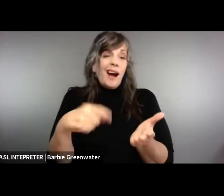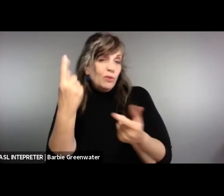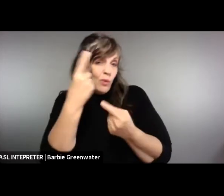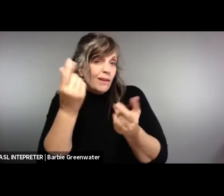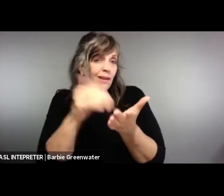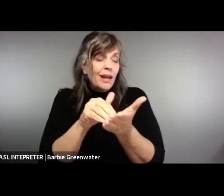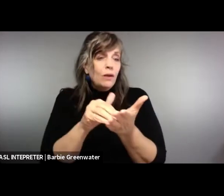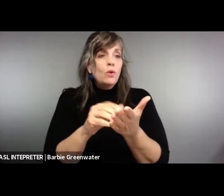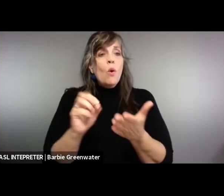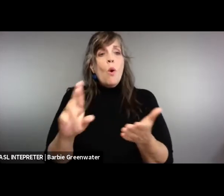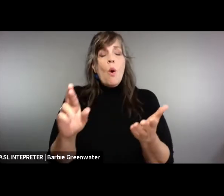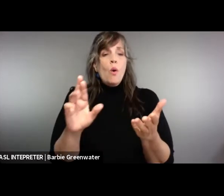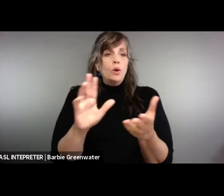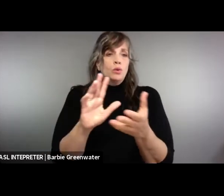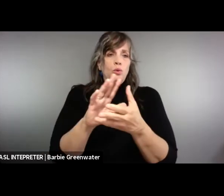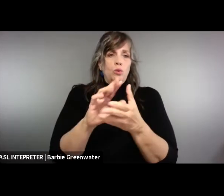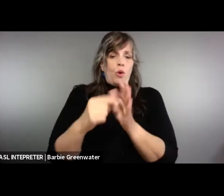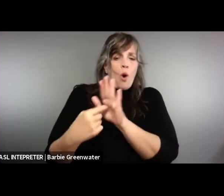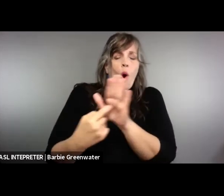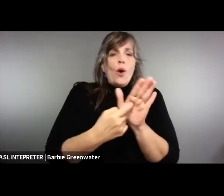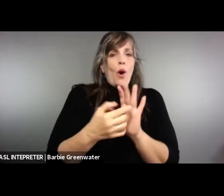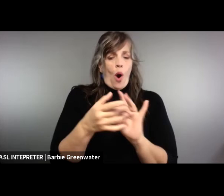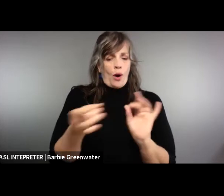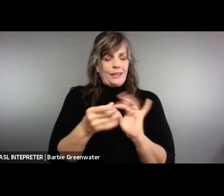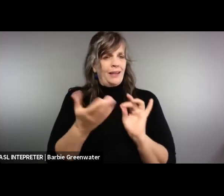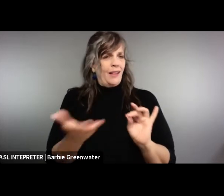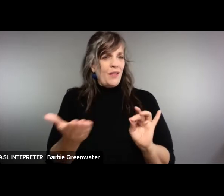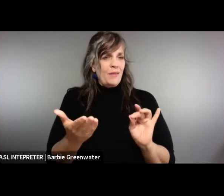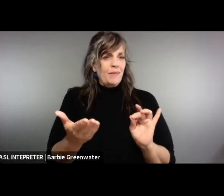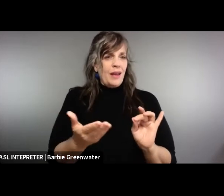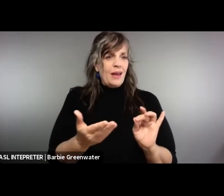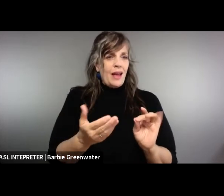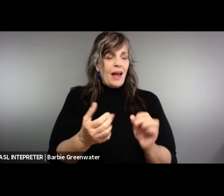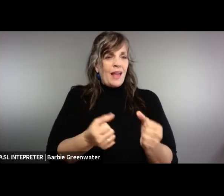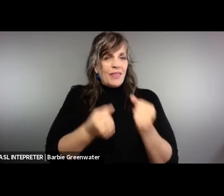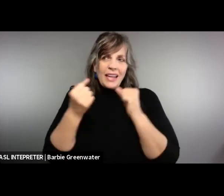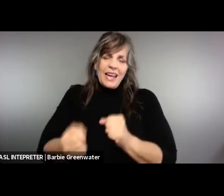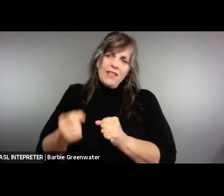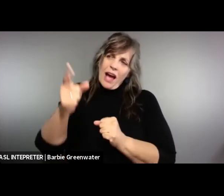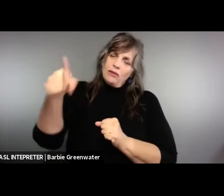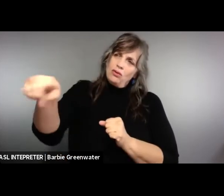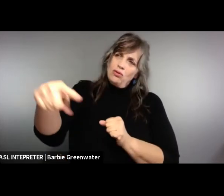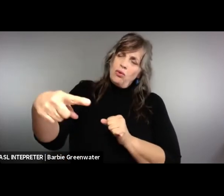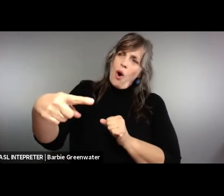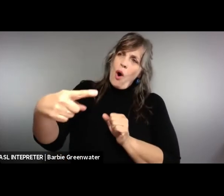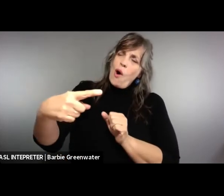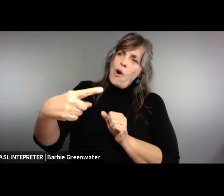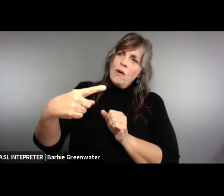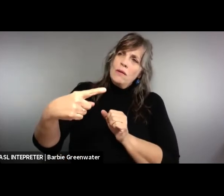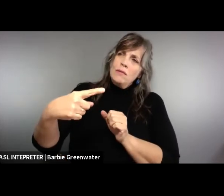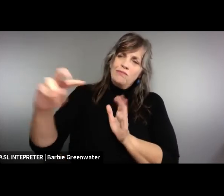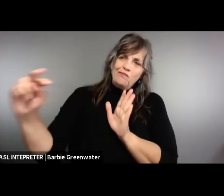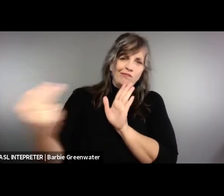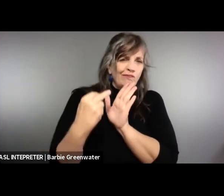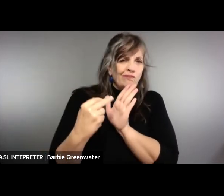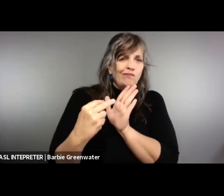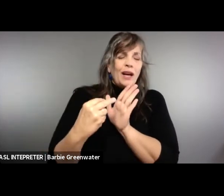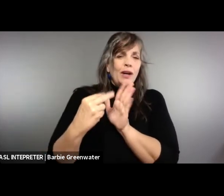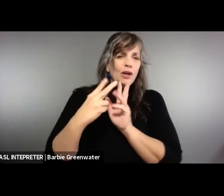They need that strong criticism. And if you've not got that, then actually what is missing.